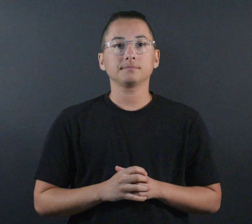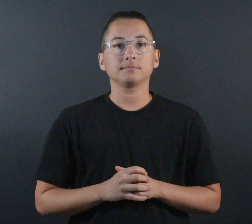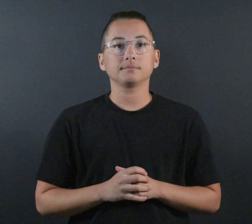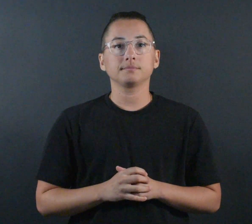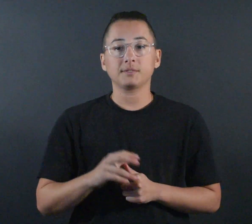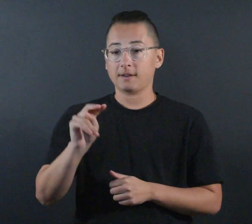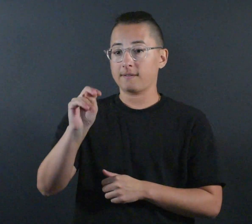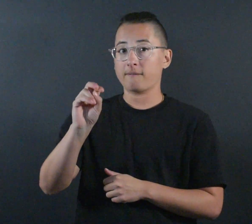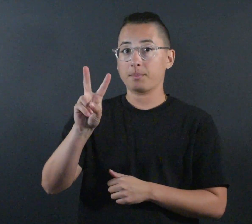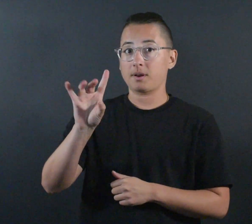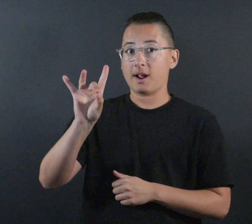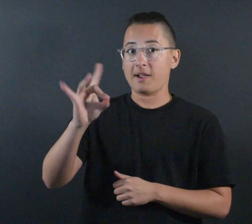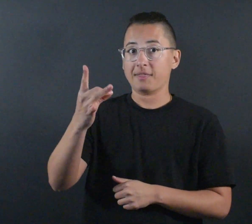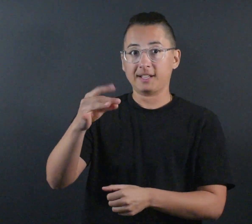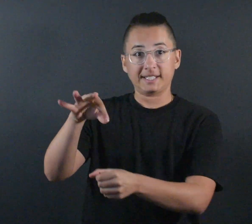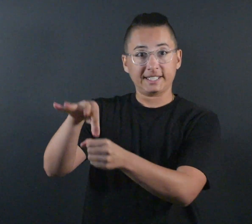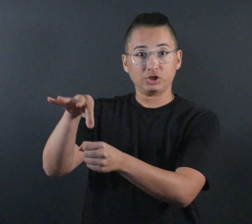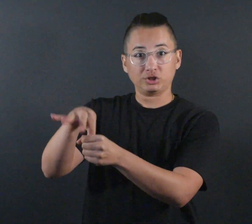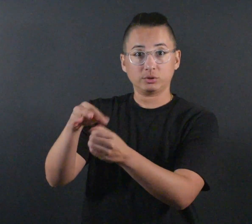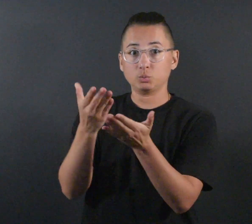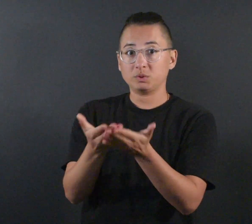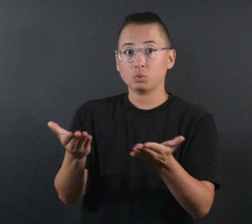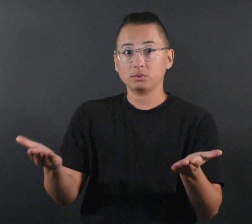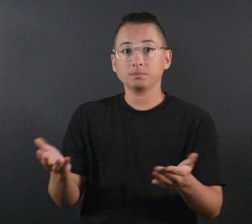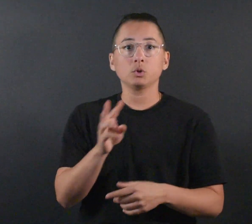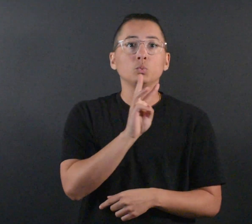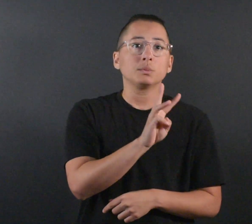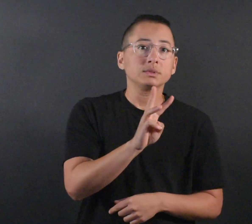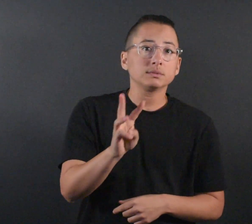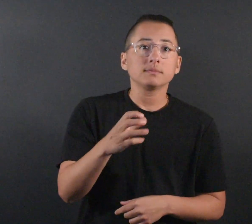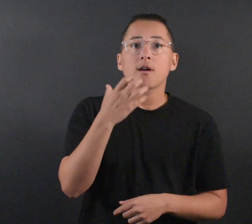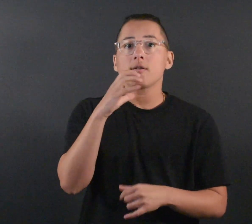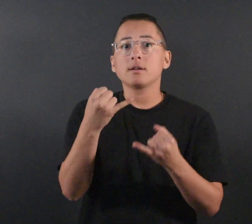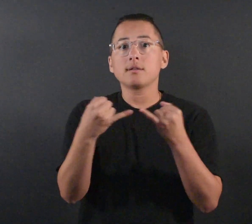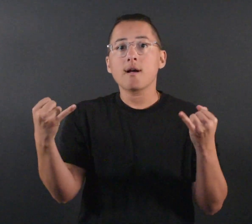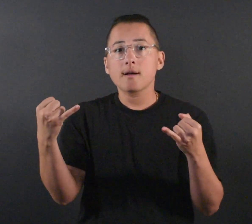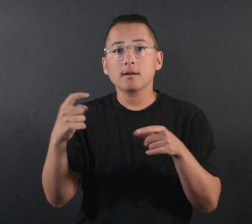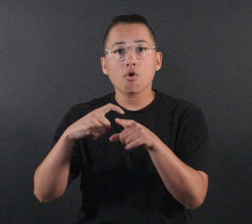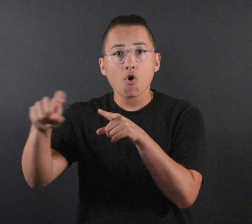November 8 Election Resources: Website, Hotline, Translated Videos